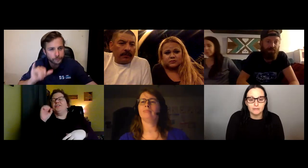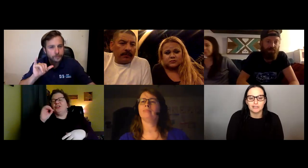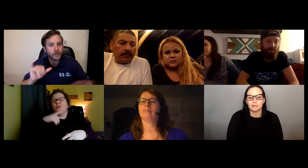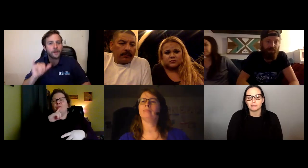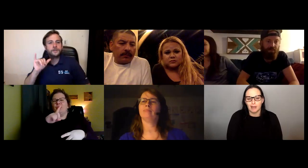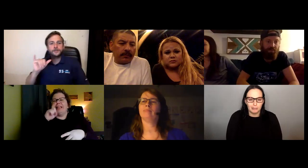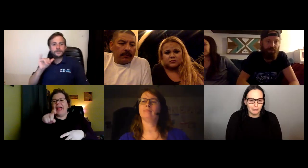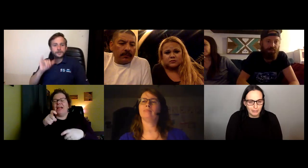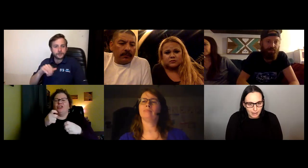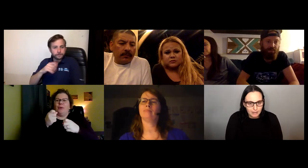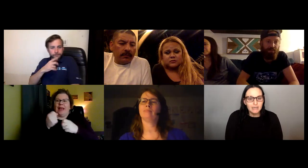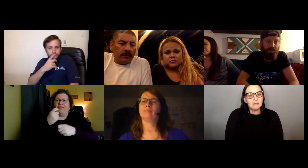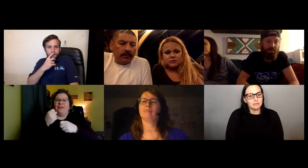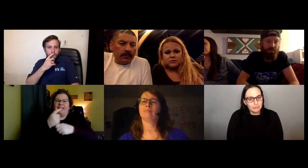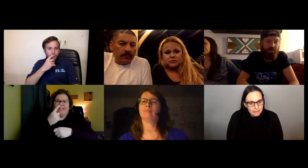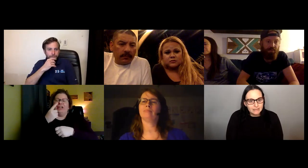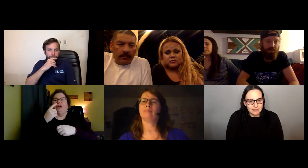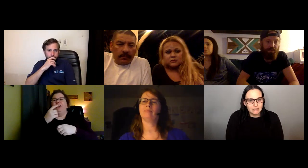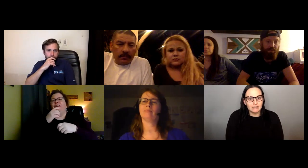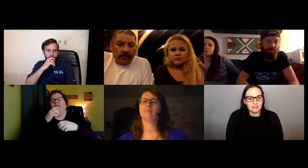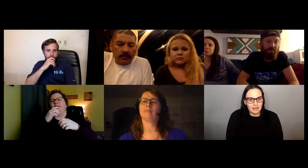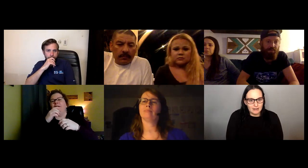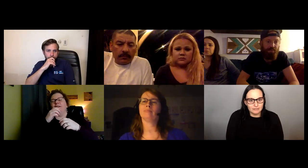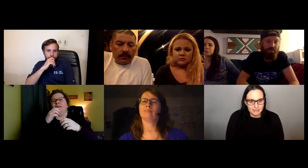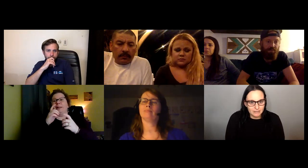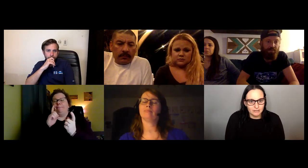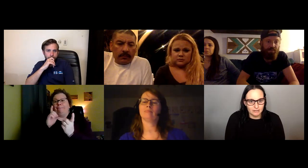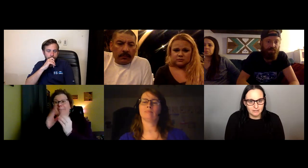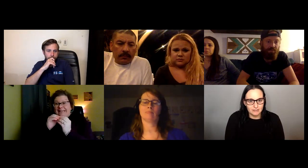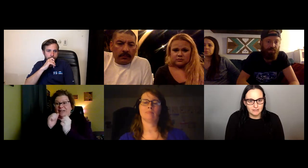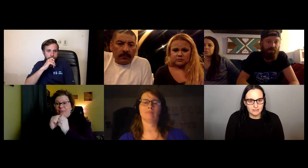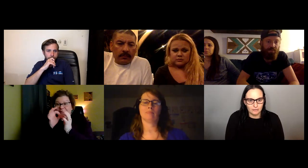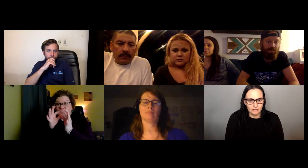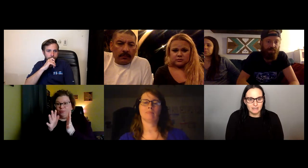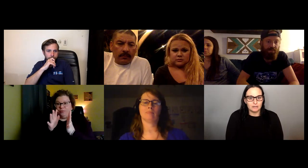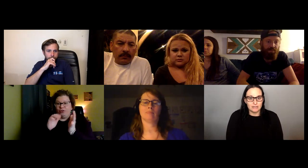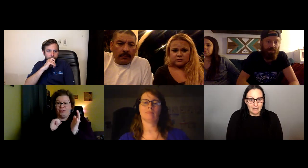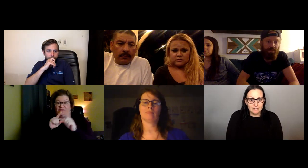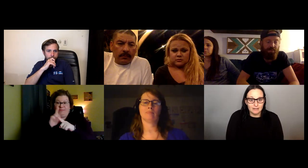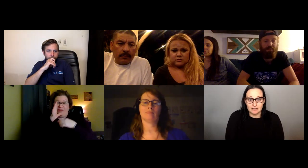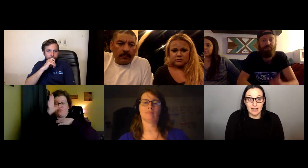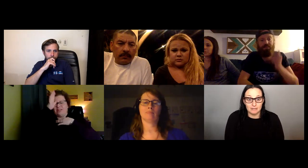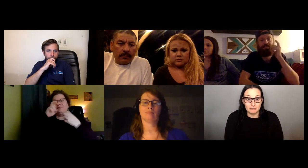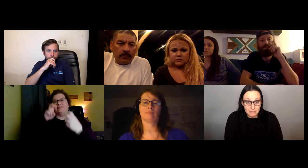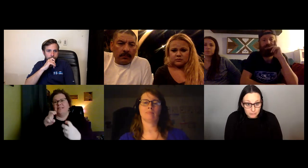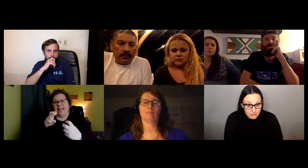interpreter blah blah blah but really every year you know